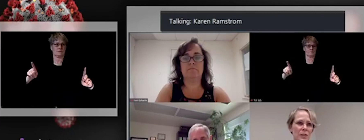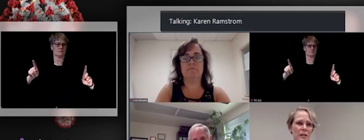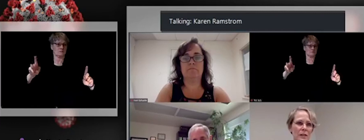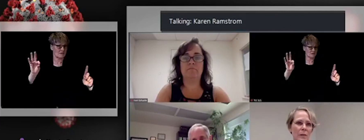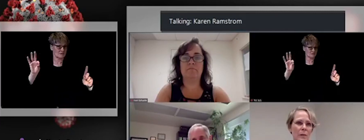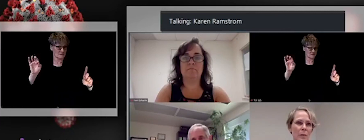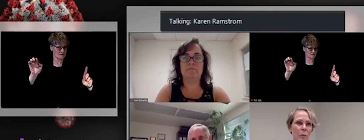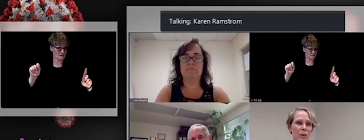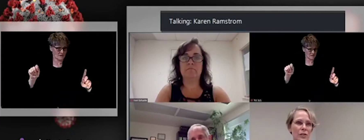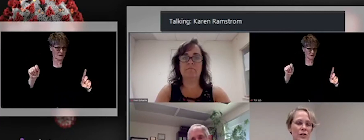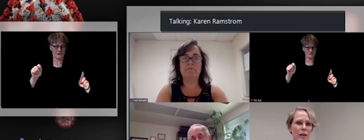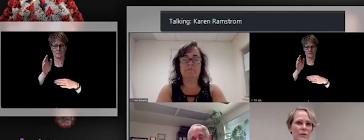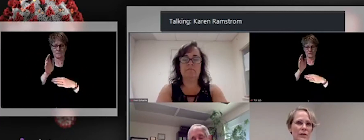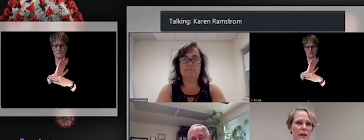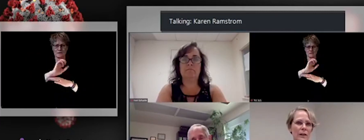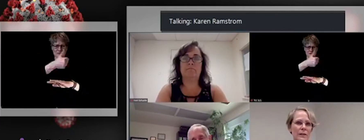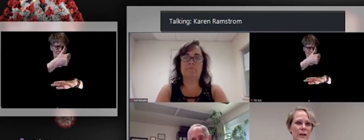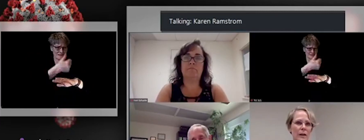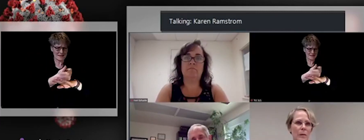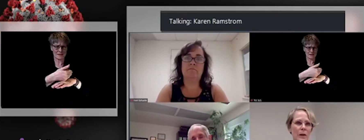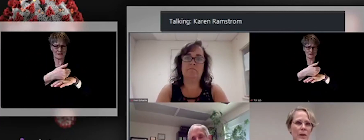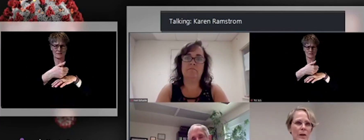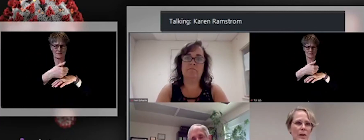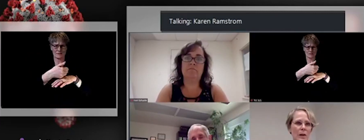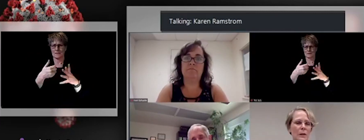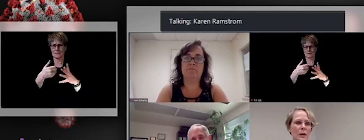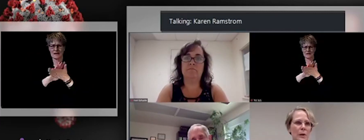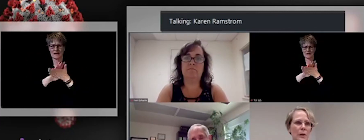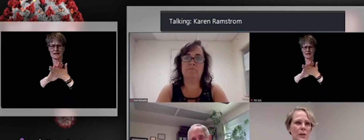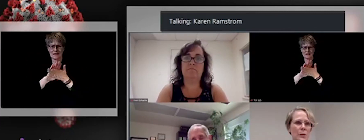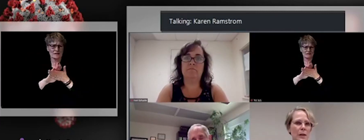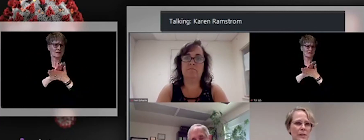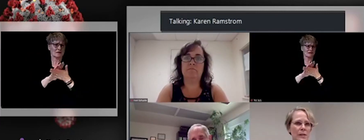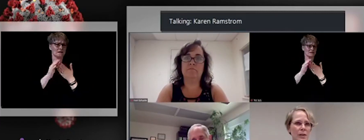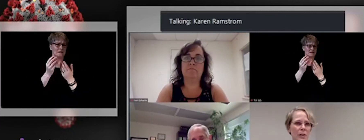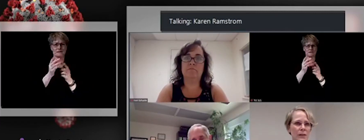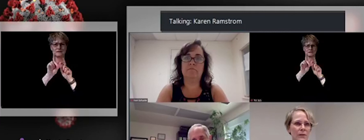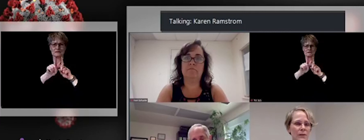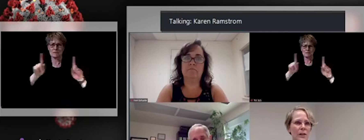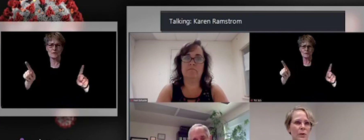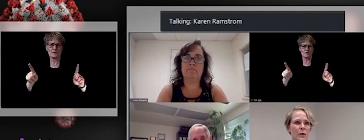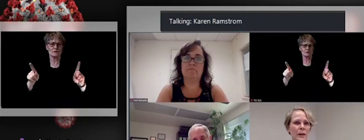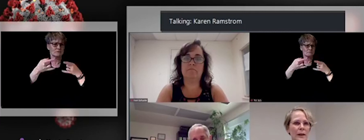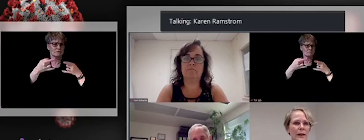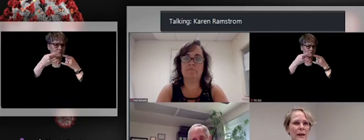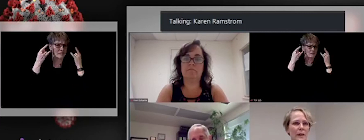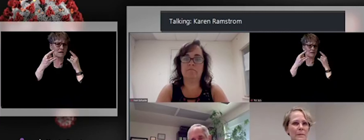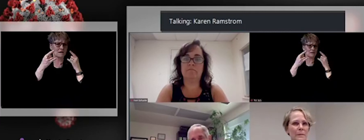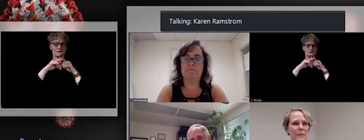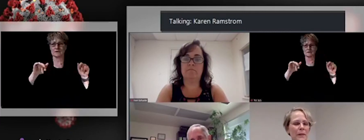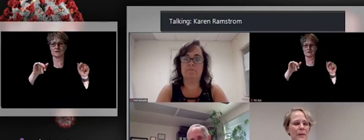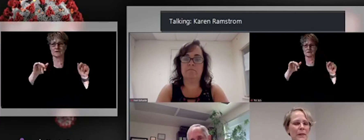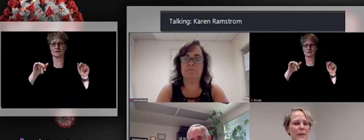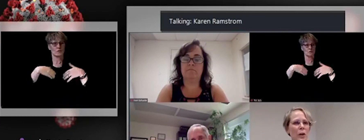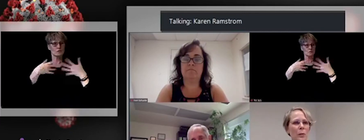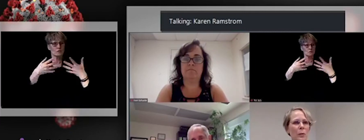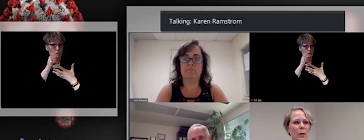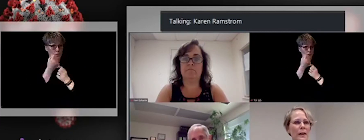so that their workers are safe and our community members when they visit are safe. So, I hope